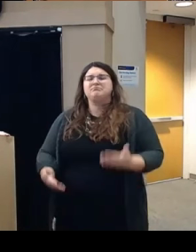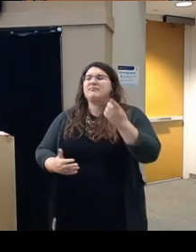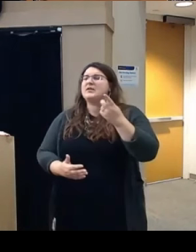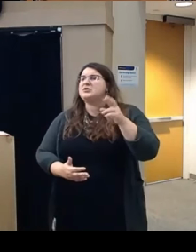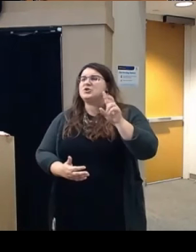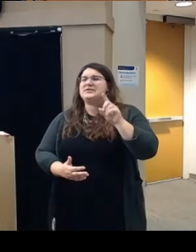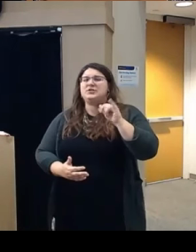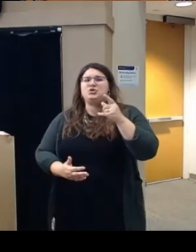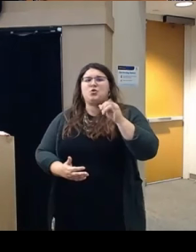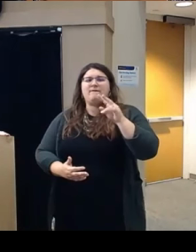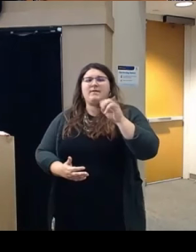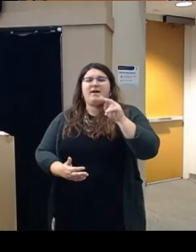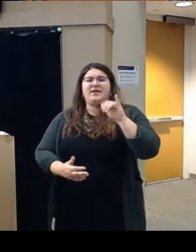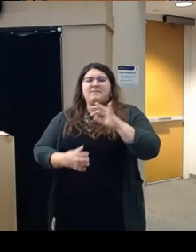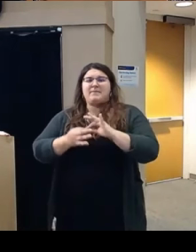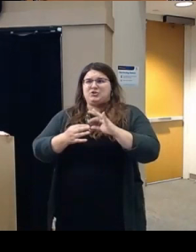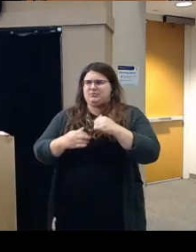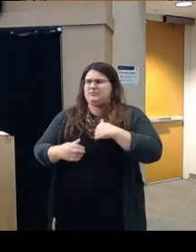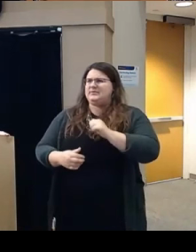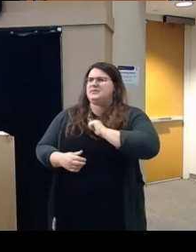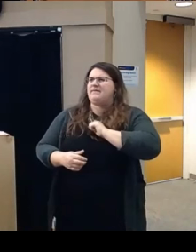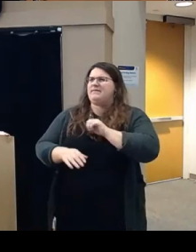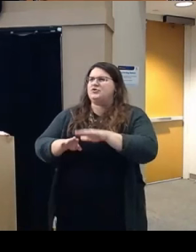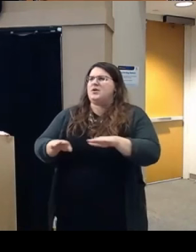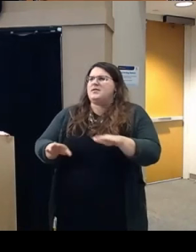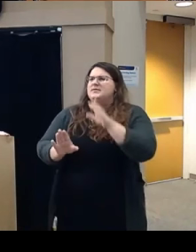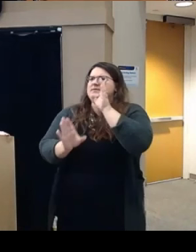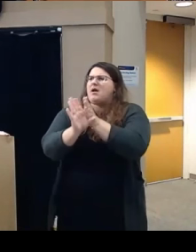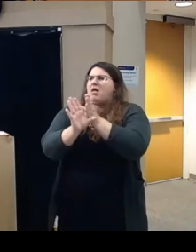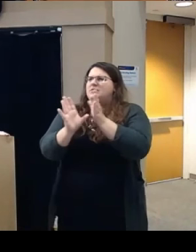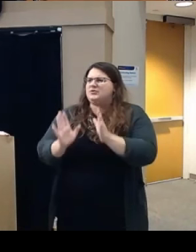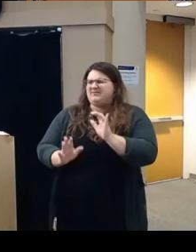I am a child psychologist by training and that's um the majority of my uh clinical work that I do